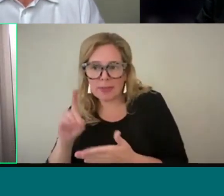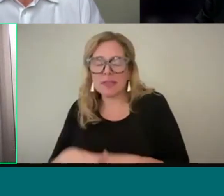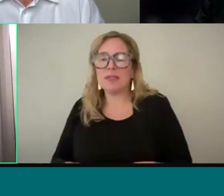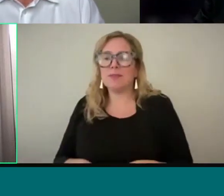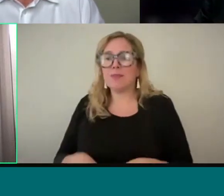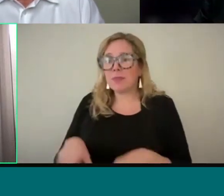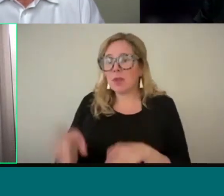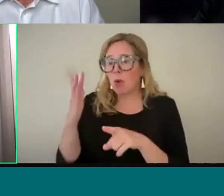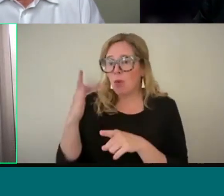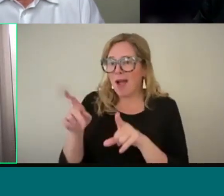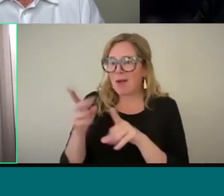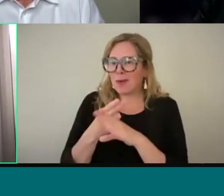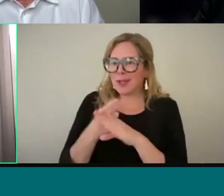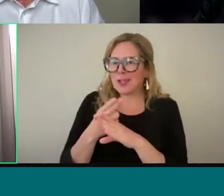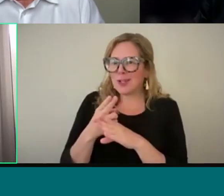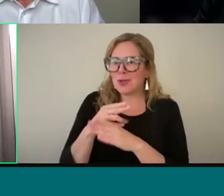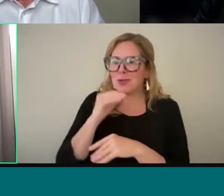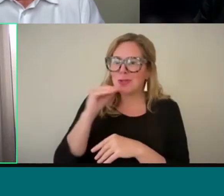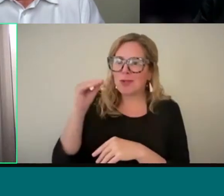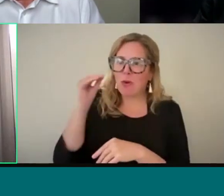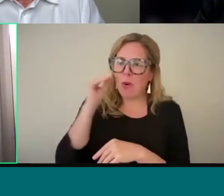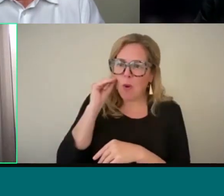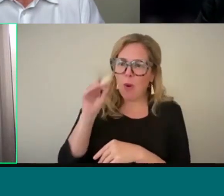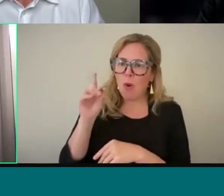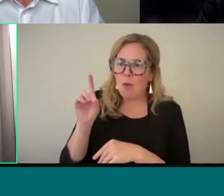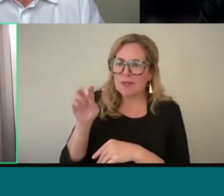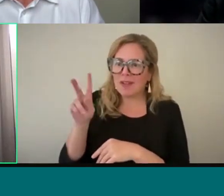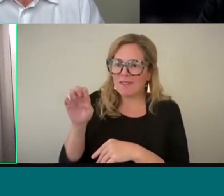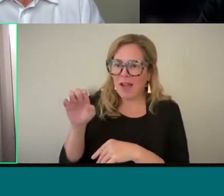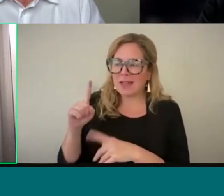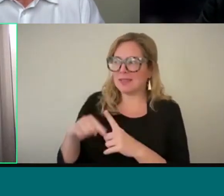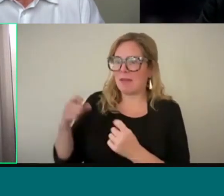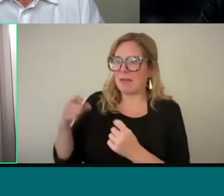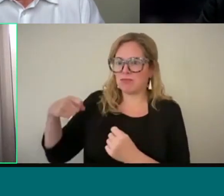insulin dosing before the next visit. And so pretty onerous to get data to